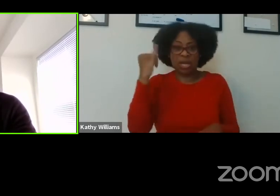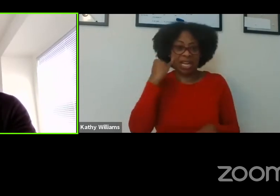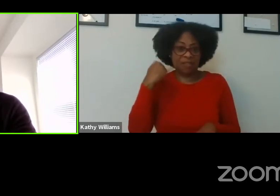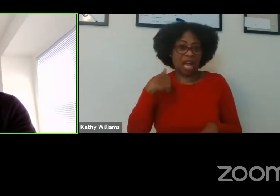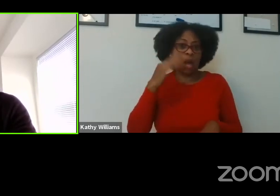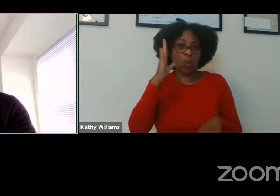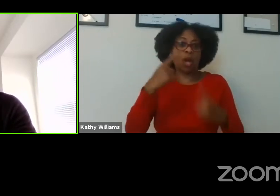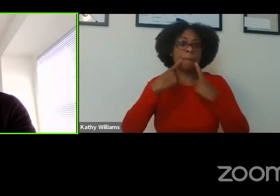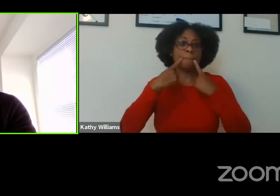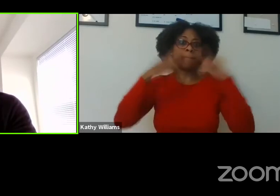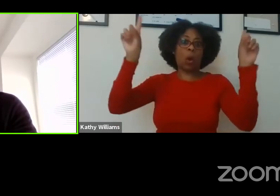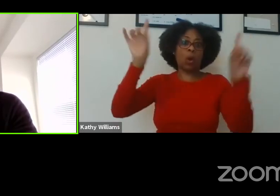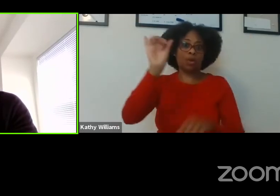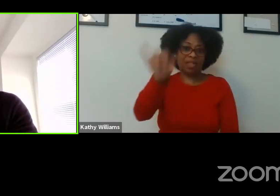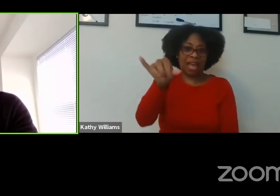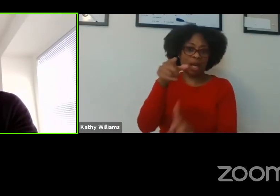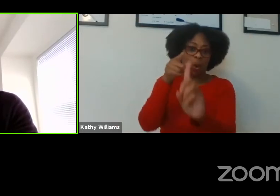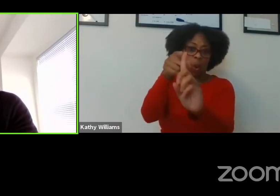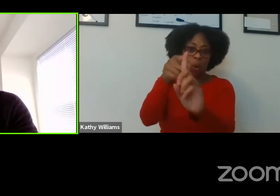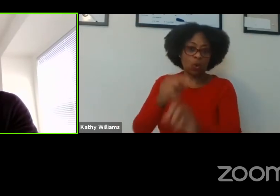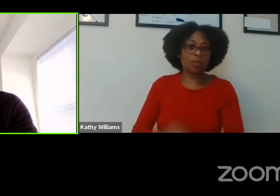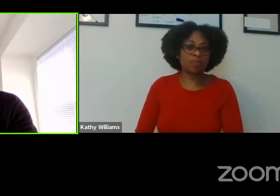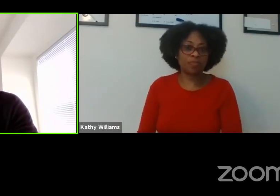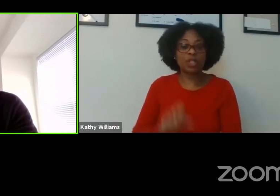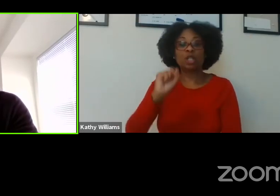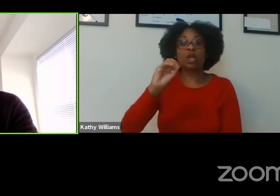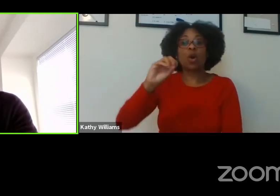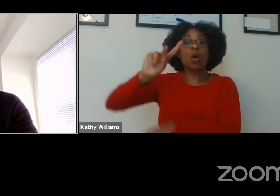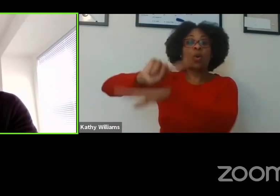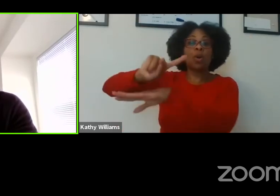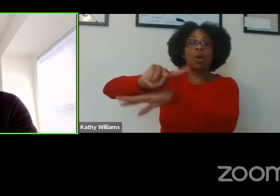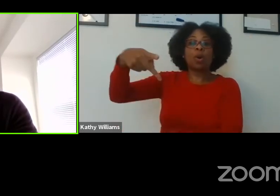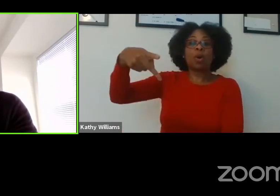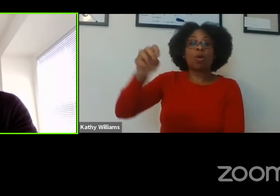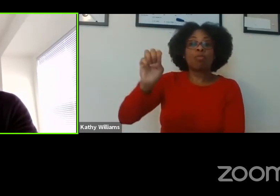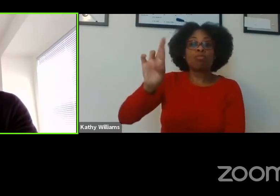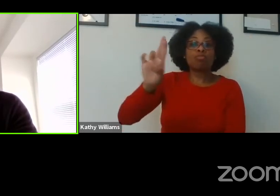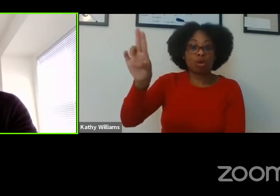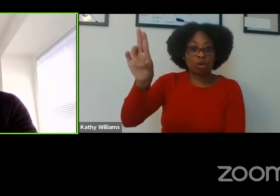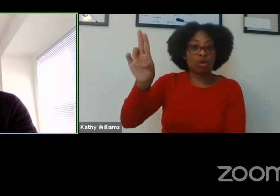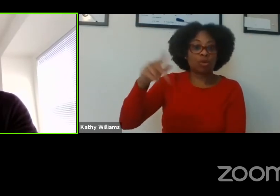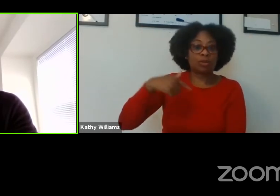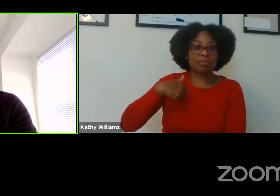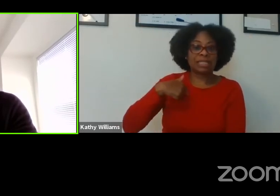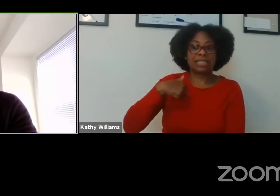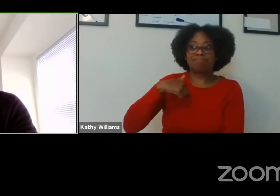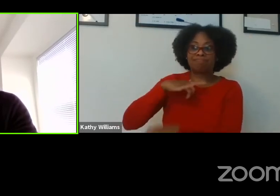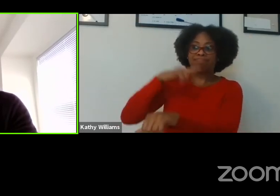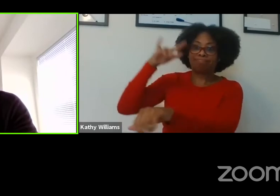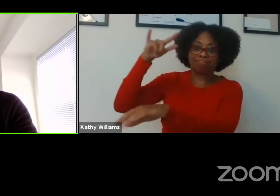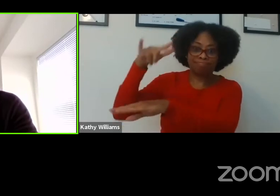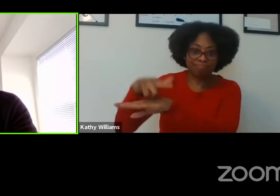So I am in Lima, Peru, and I am about to race in